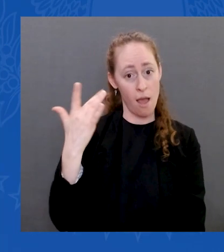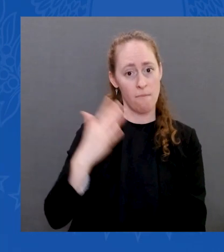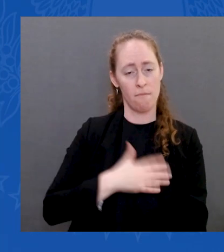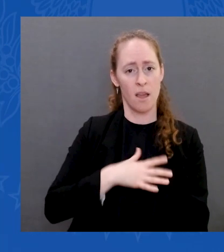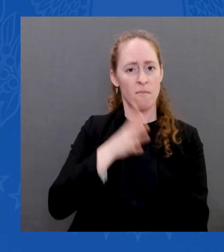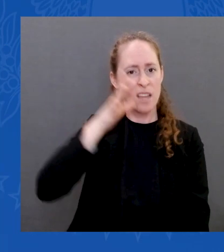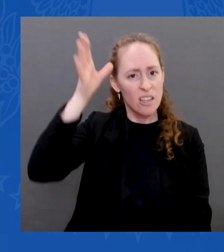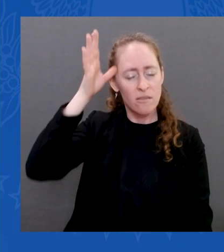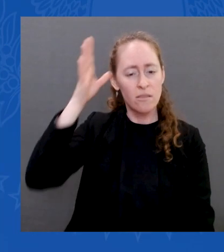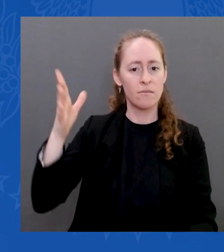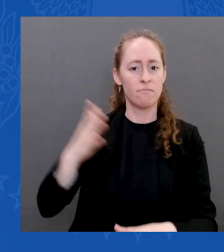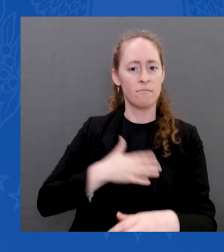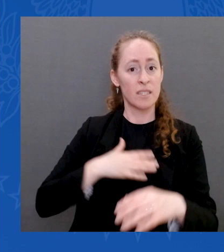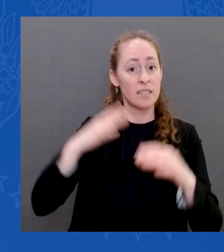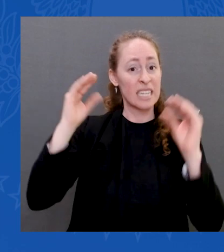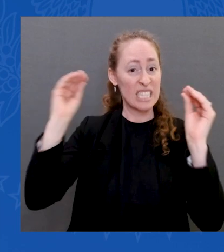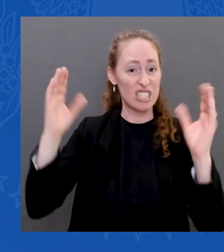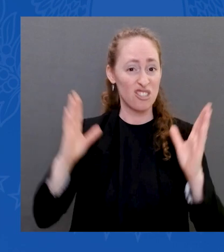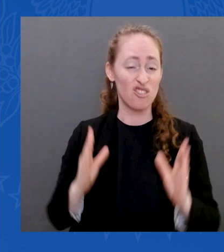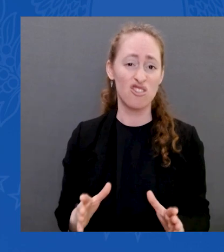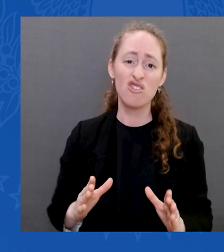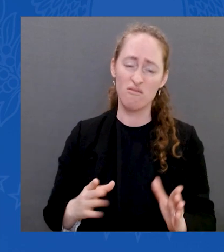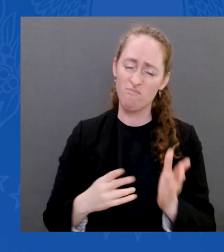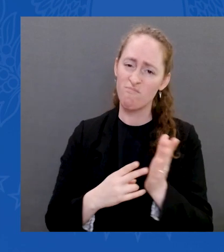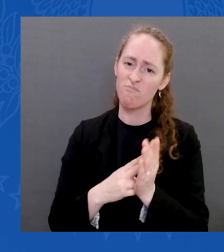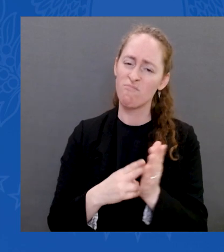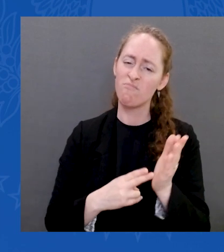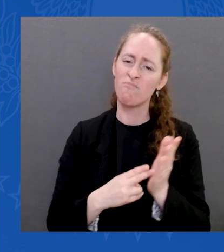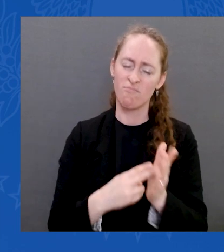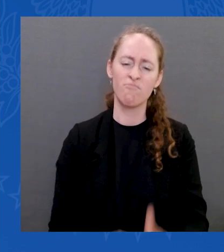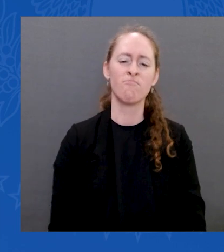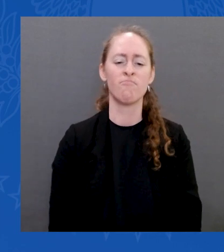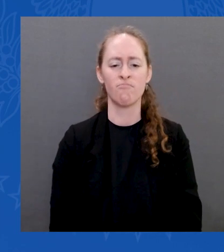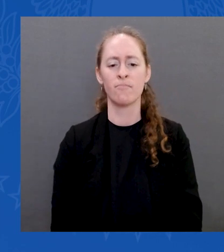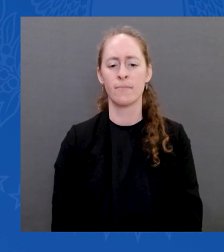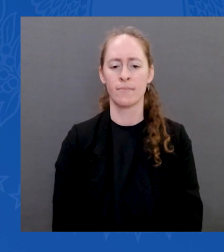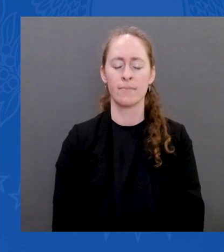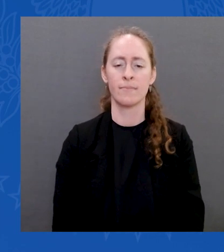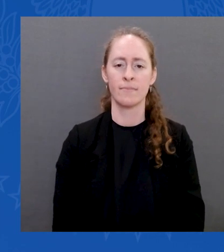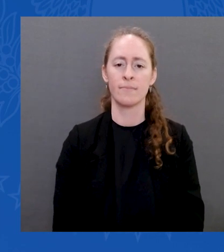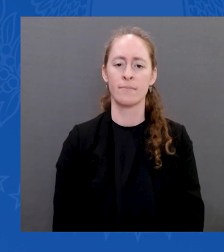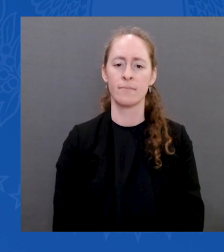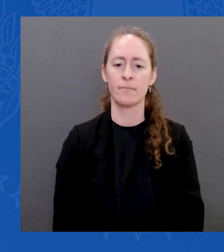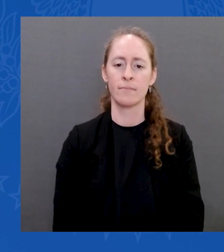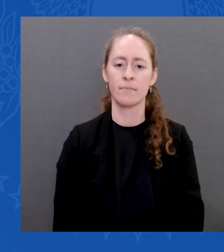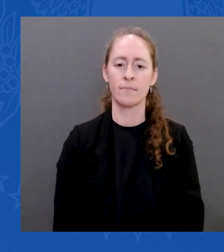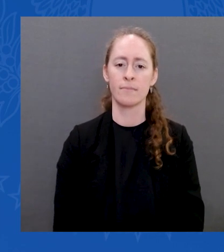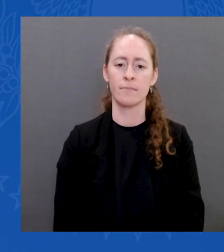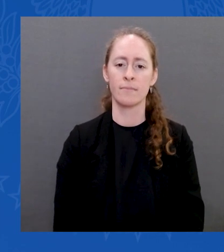My teachers. And so, folks, you know, that idea is exemplified